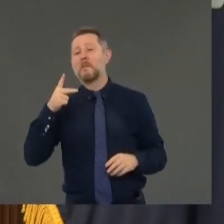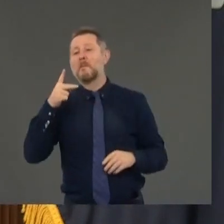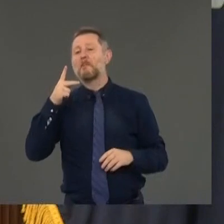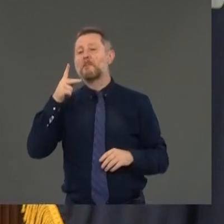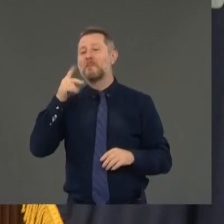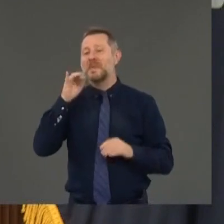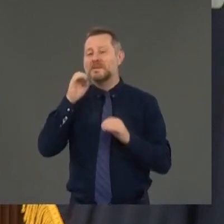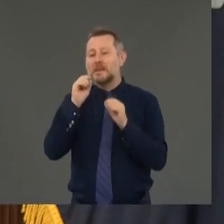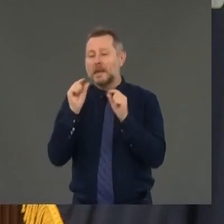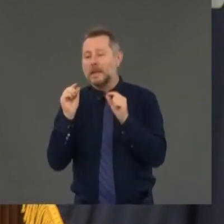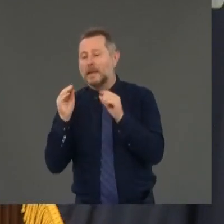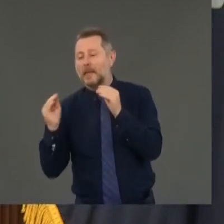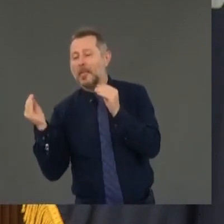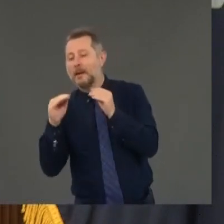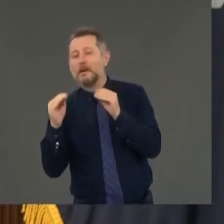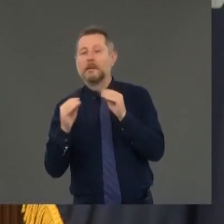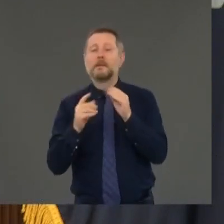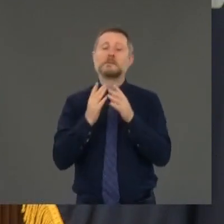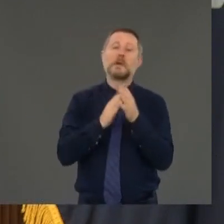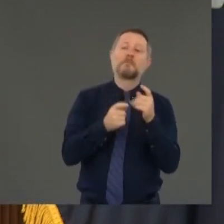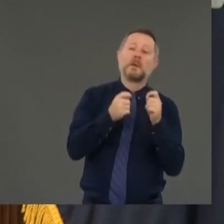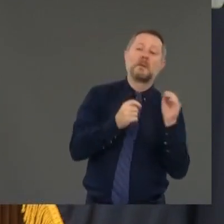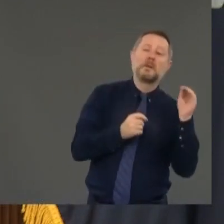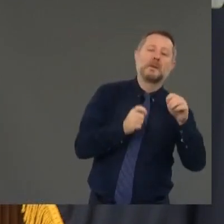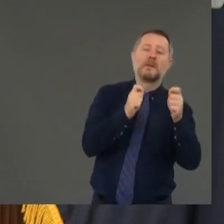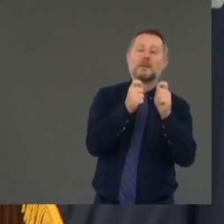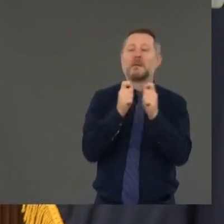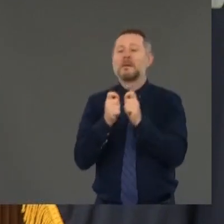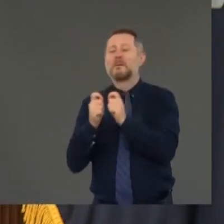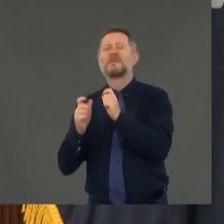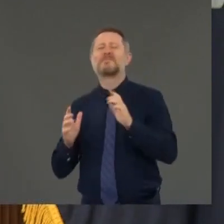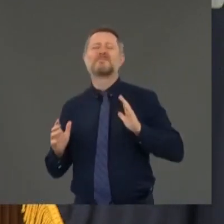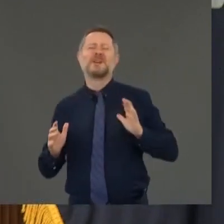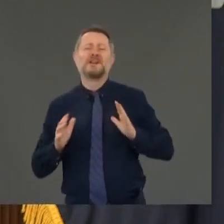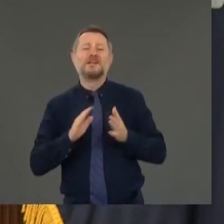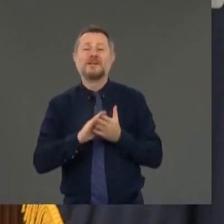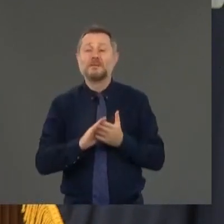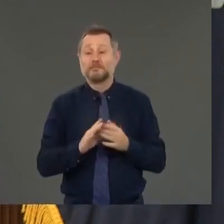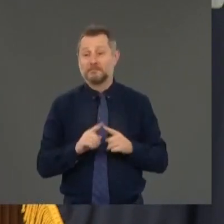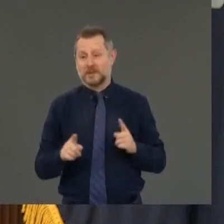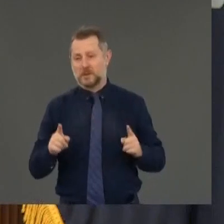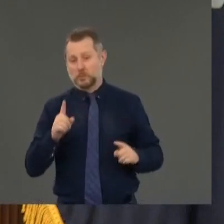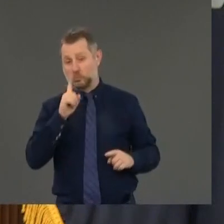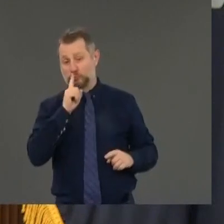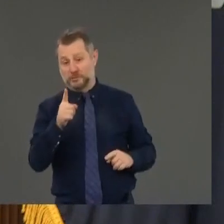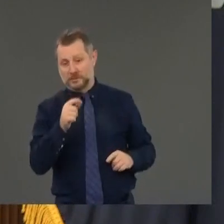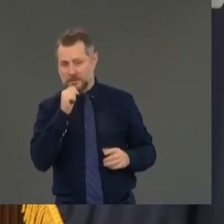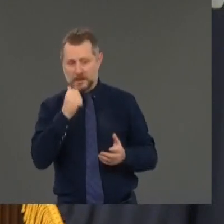BUT ALL ACROSS THE COUNTRY, PEOPLE DOING PIECEMEAL SUGGESTIONS.